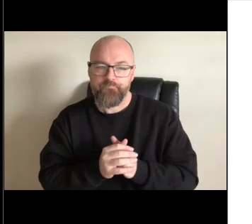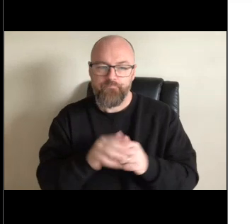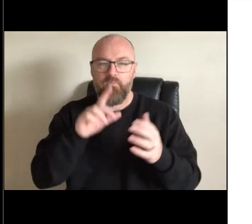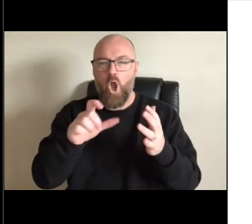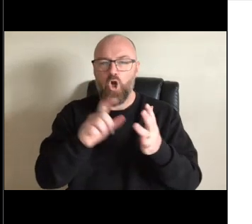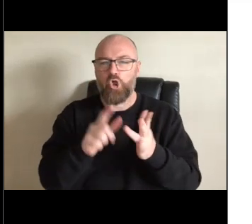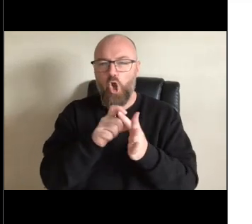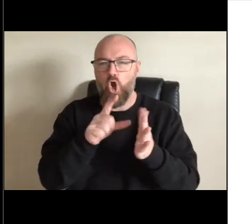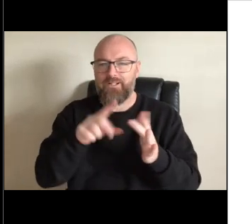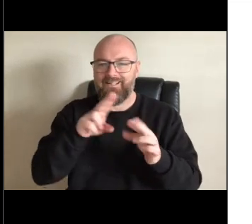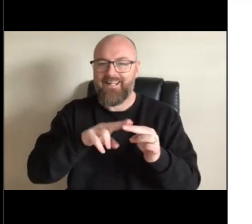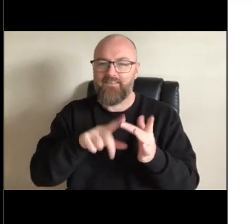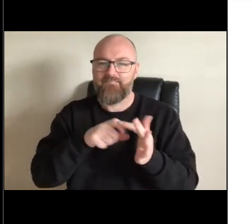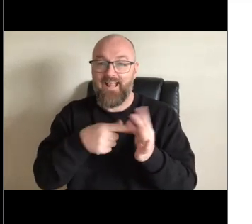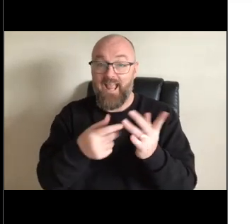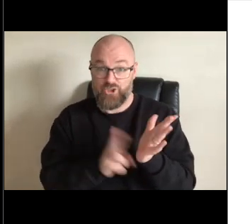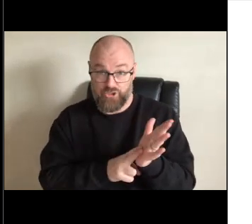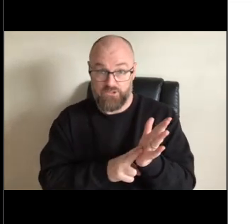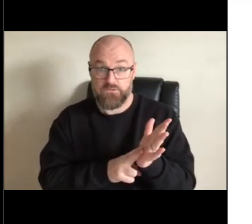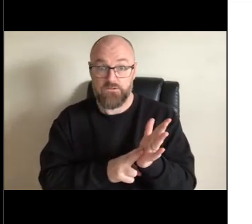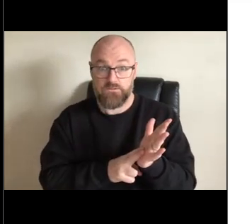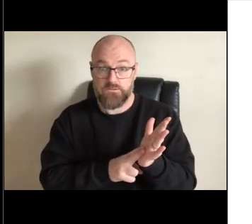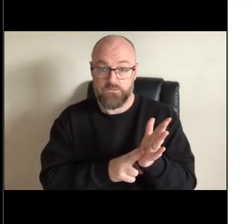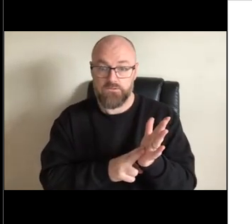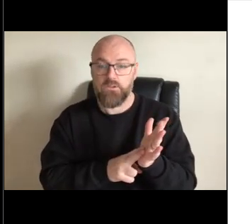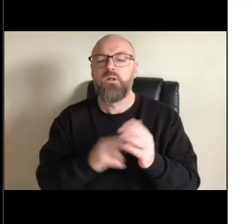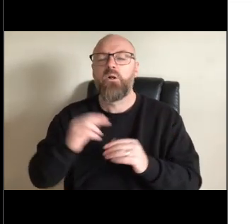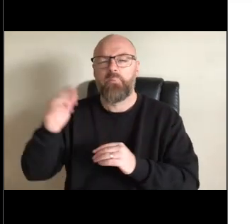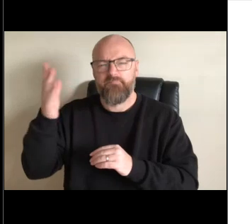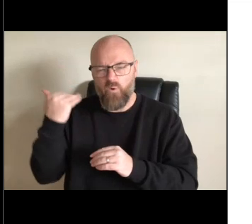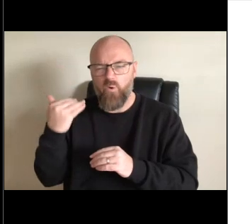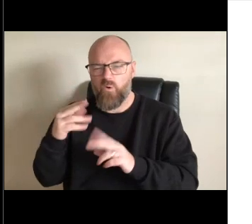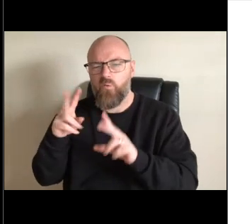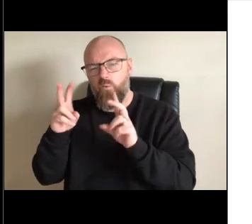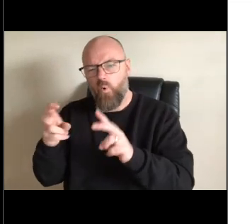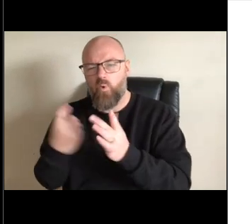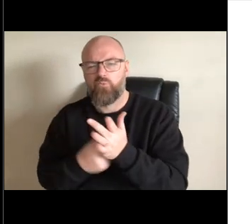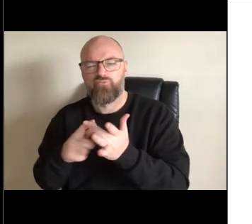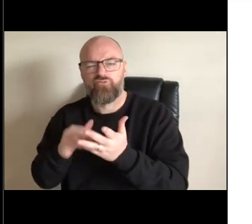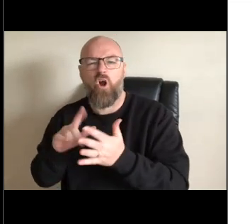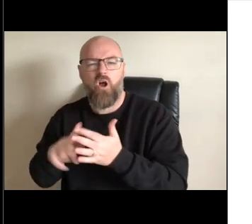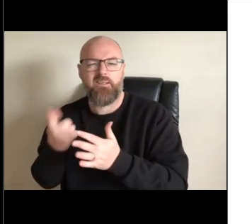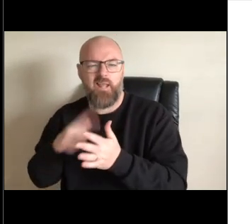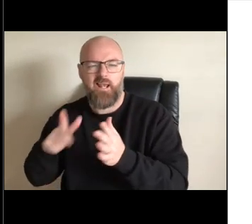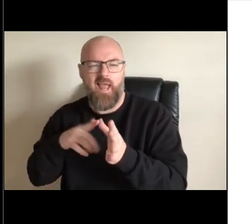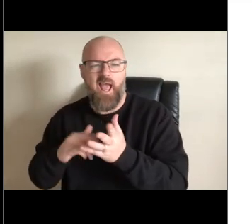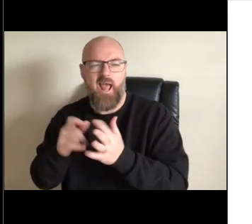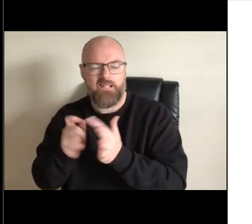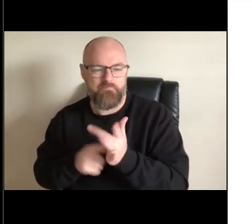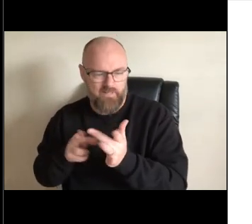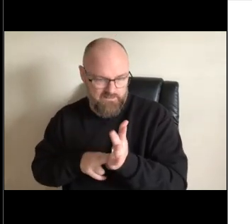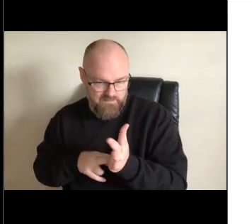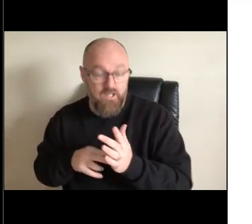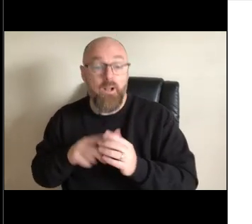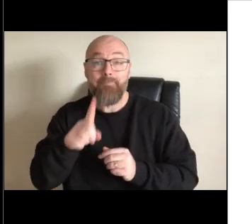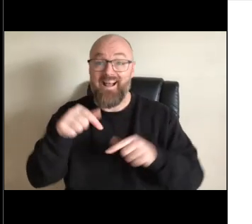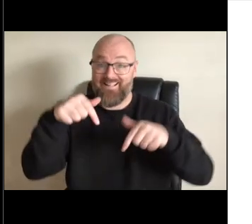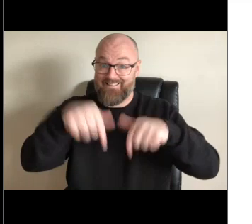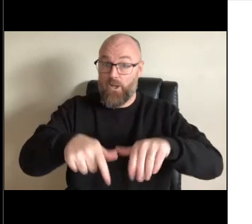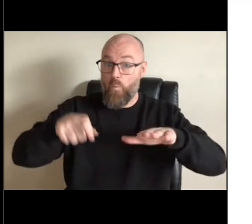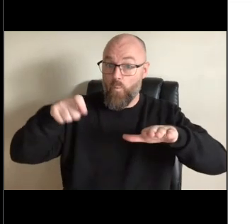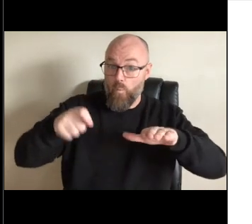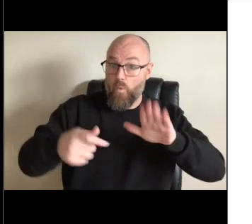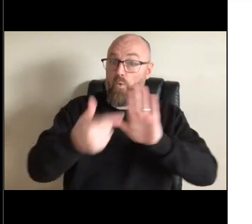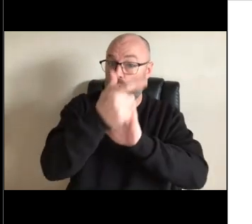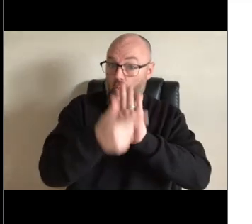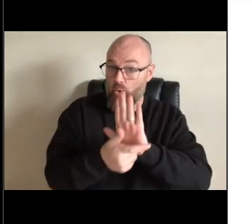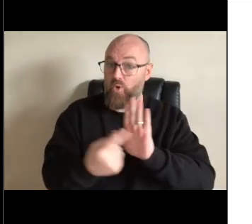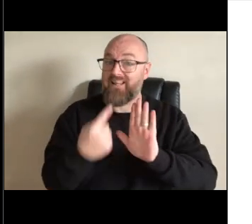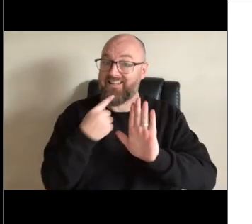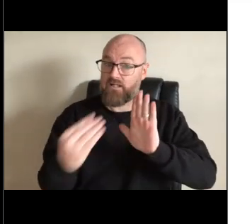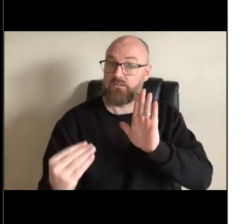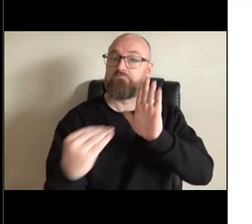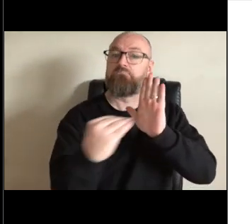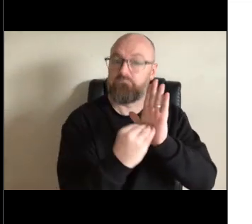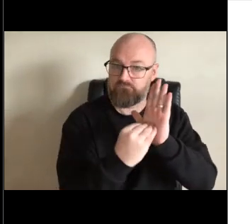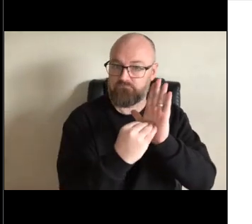case was called Rice and Asplund um but this act has now put the um processes and decision making